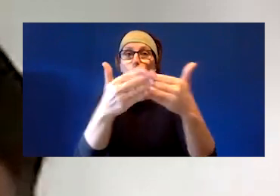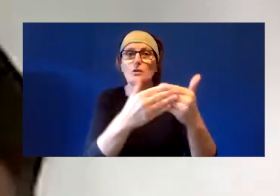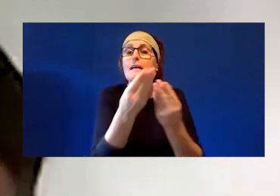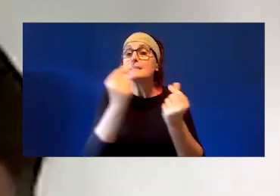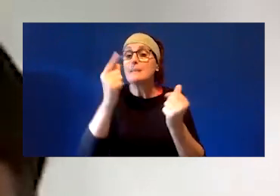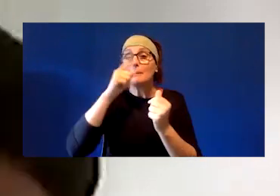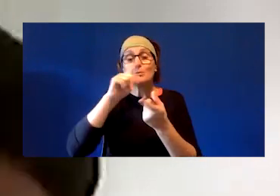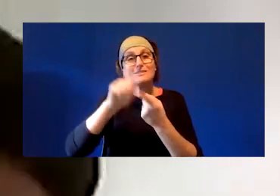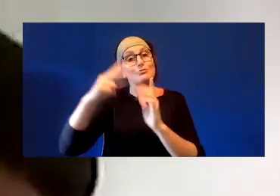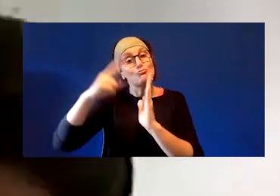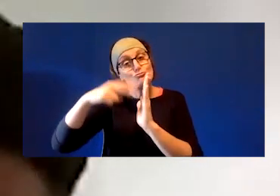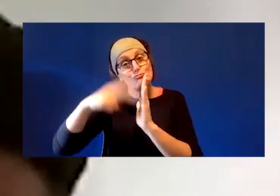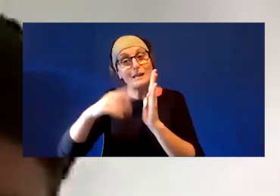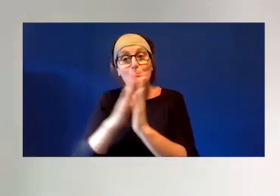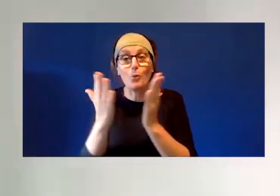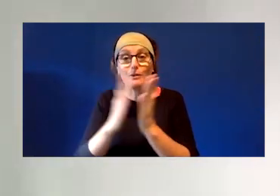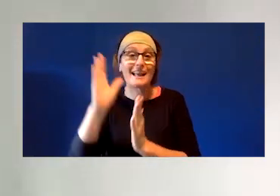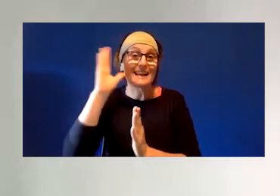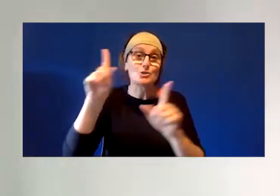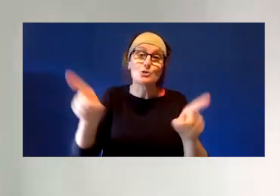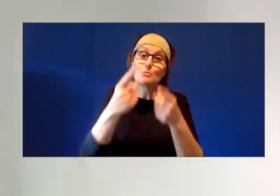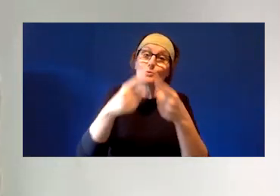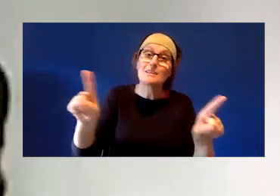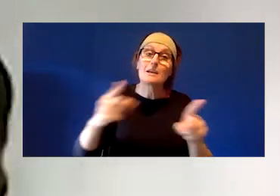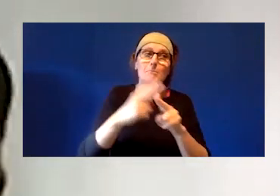to music, but in terms of the Australian arts ecology, we didn't